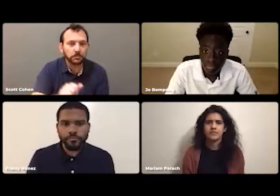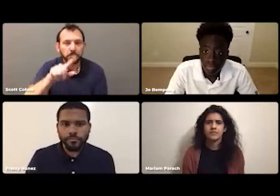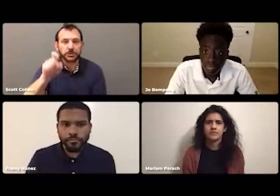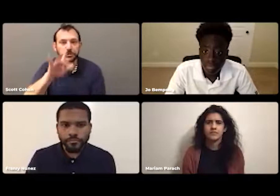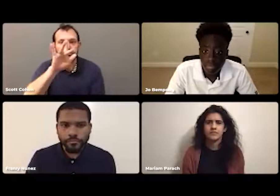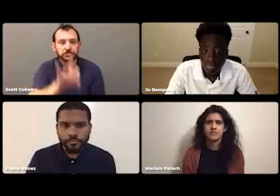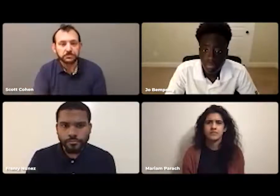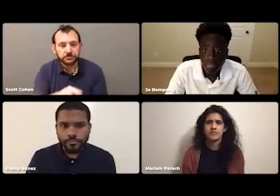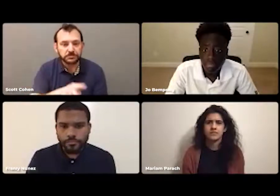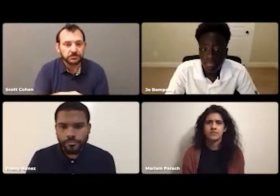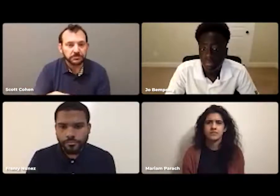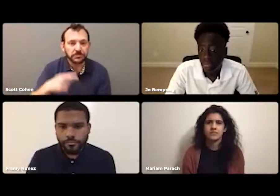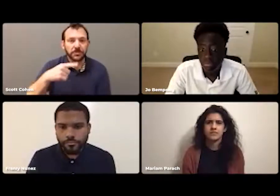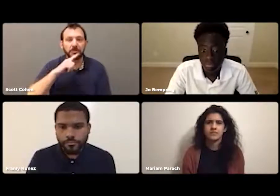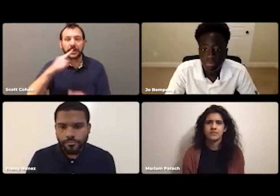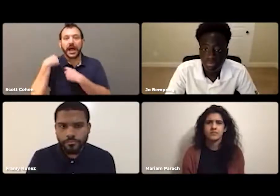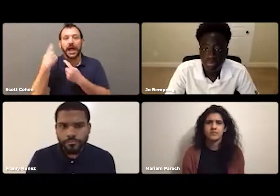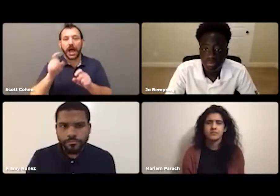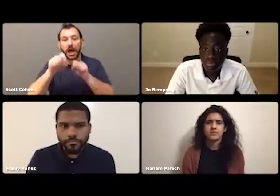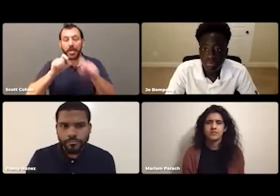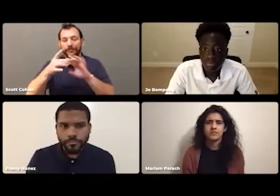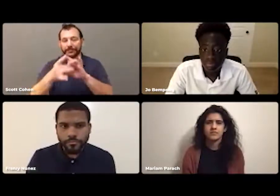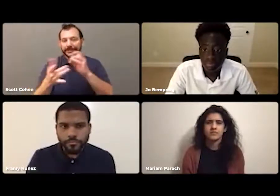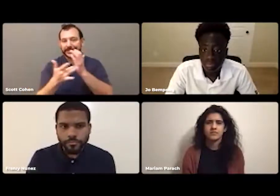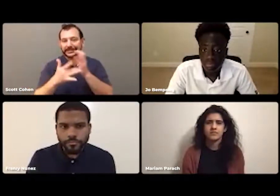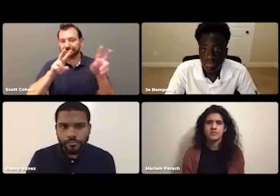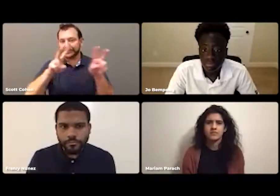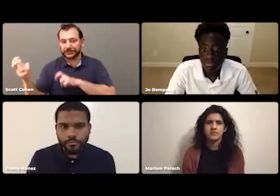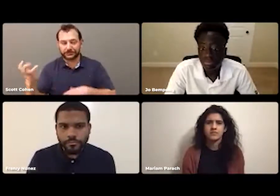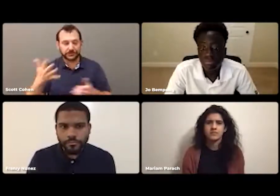I don't see that.